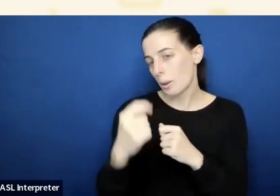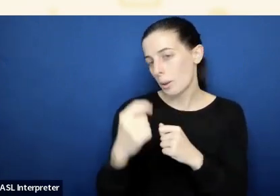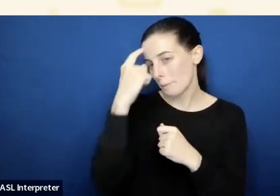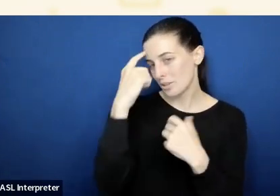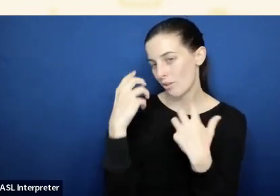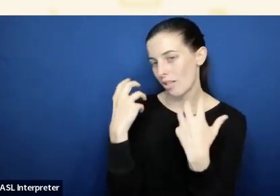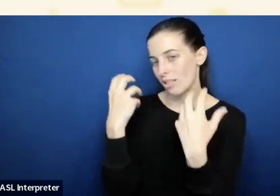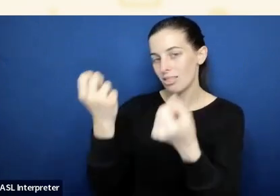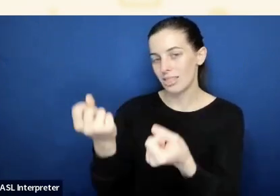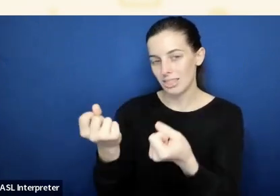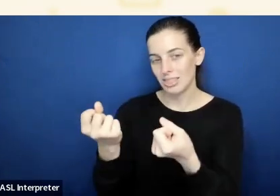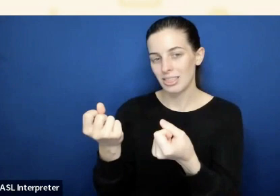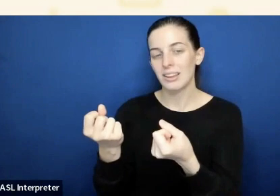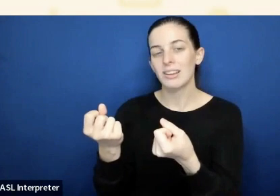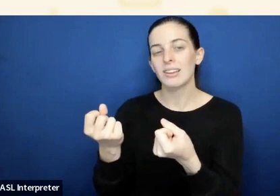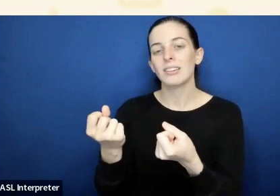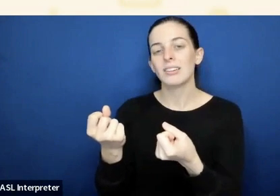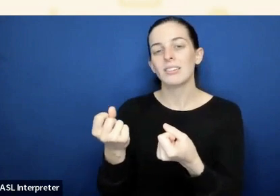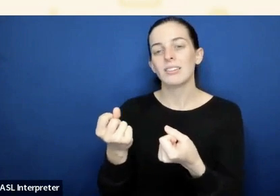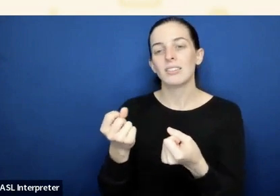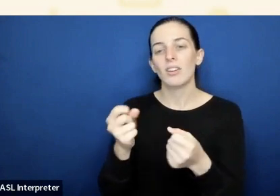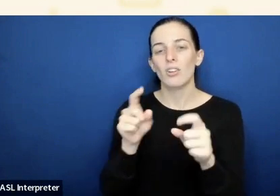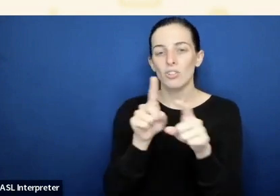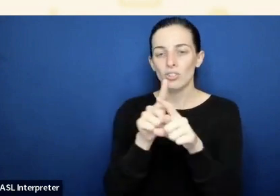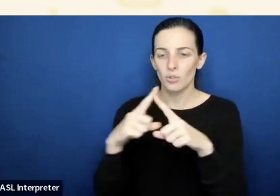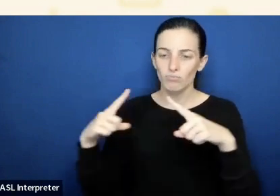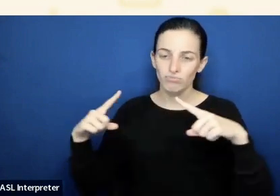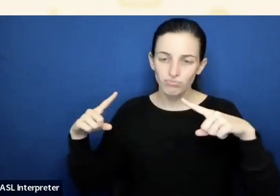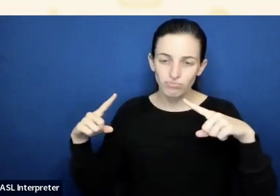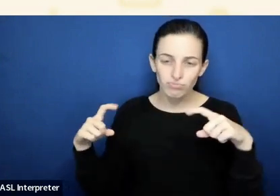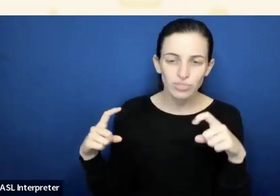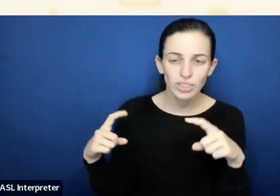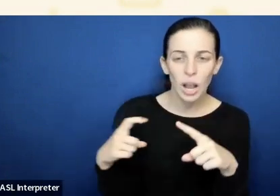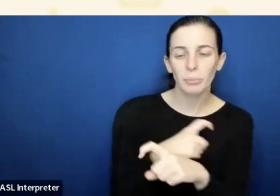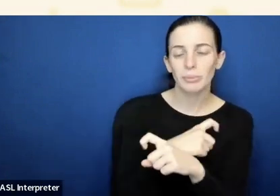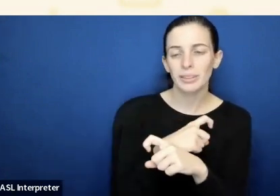as well as complex challenges of neurological conditions.